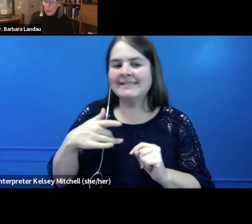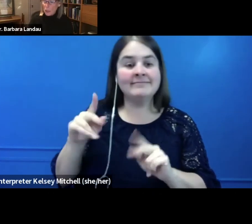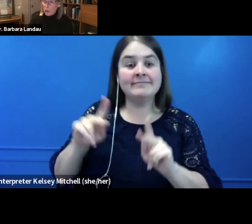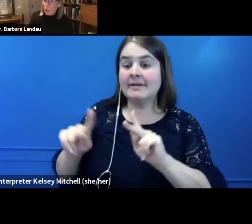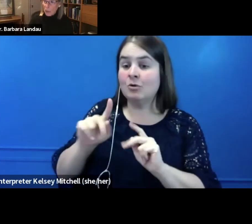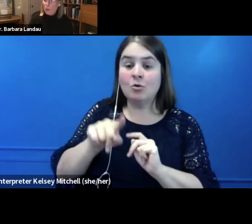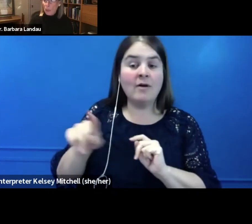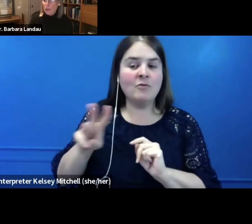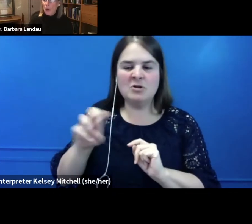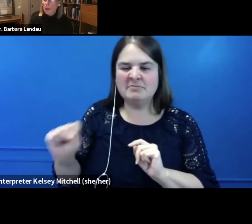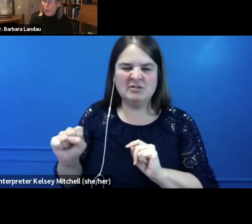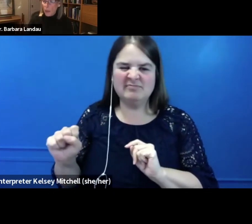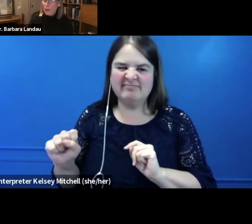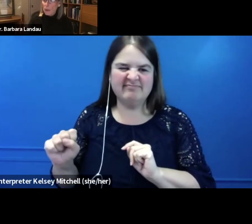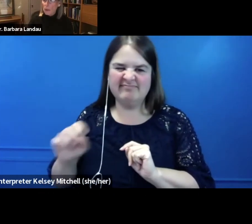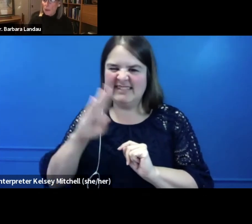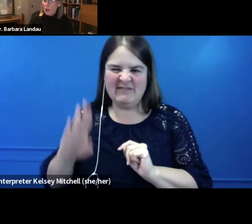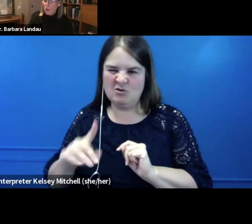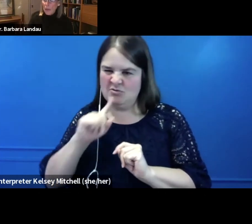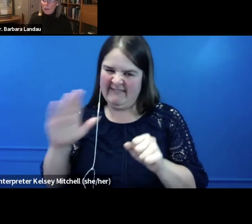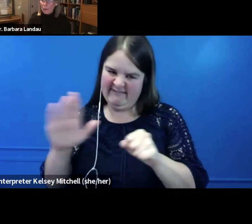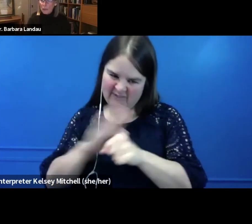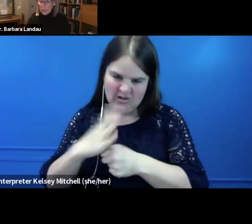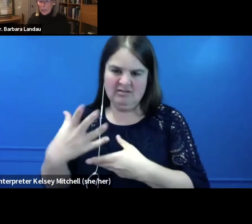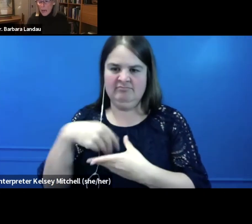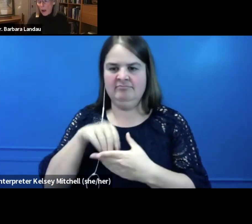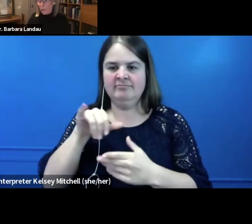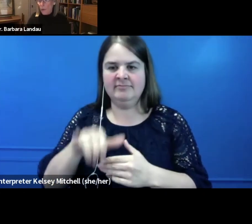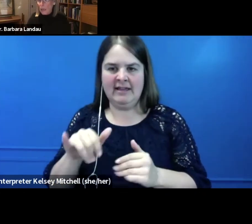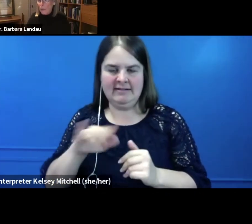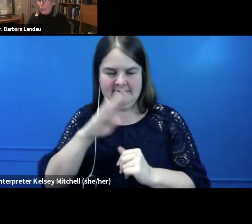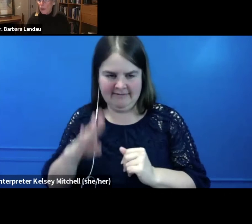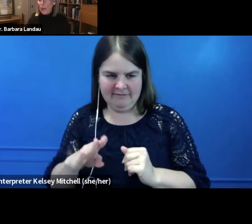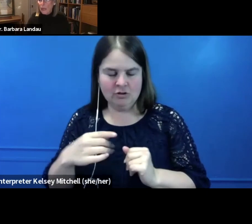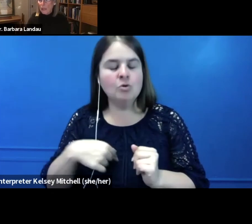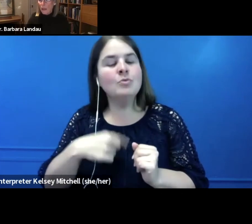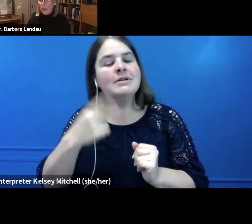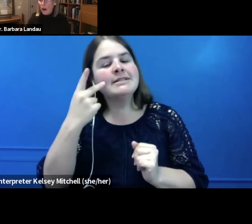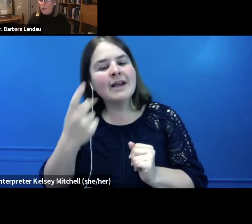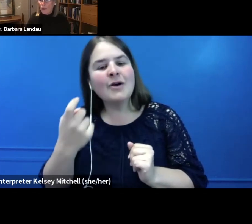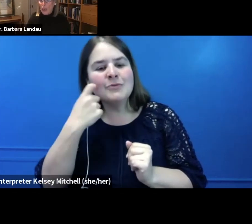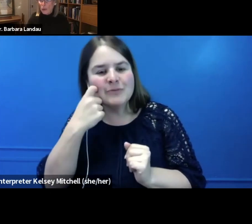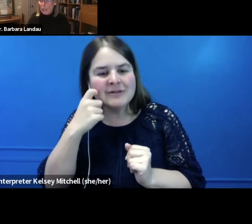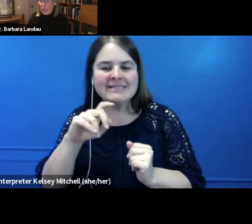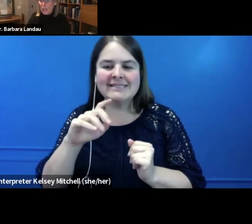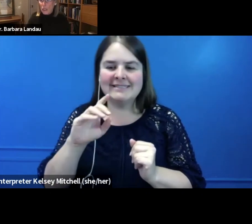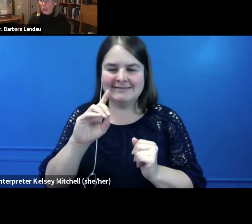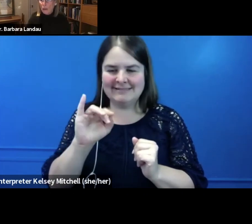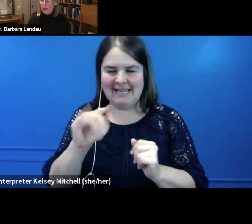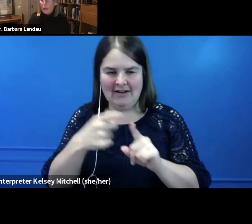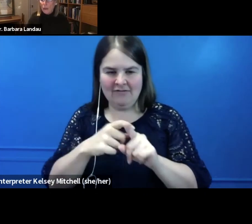syndrome may really struggle with those we have data now from randy pascuinelli